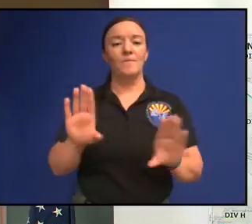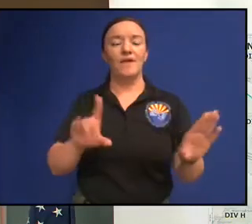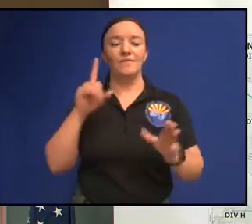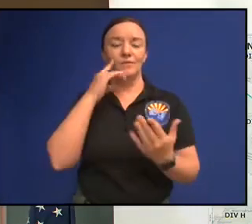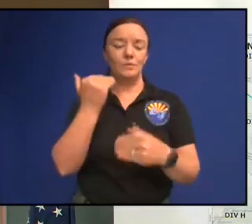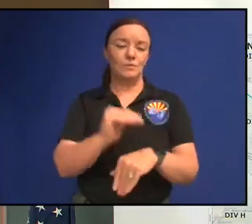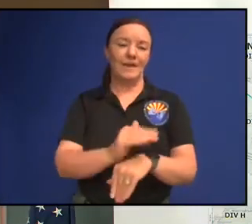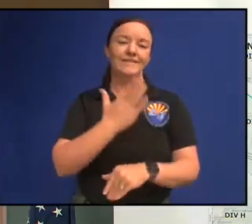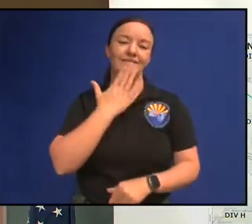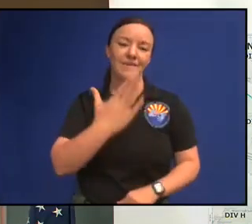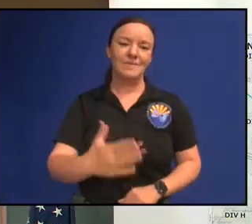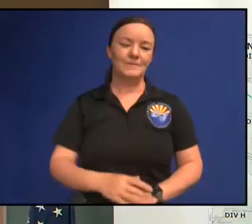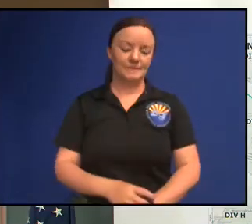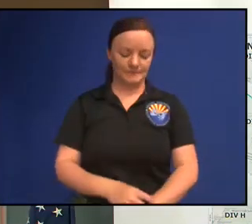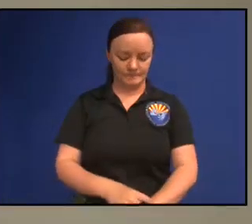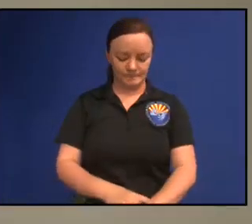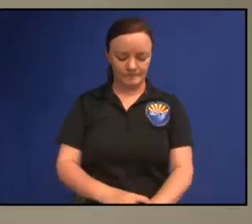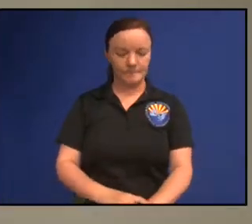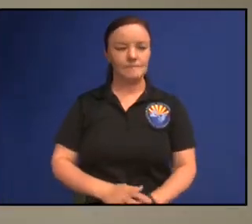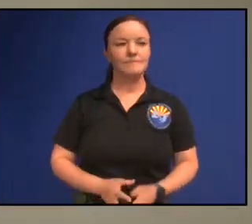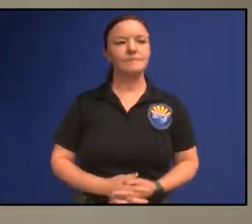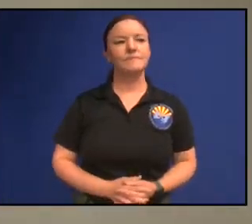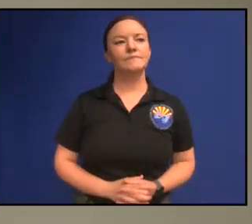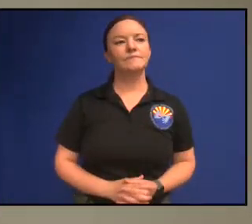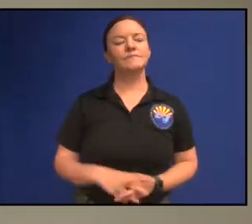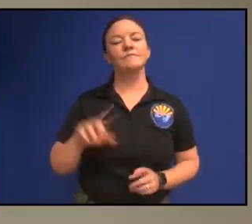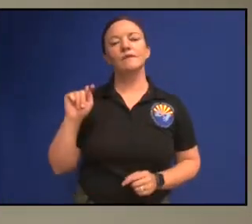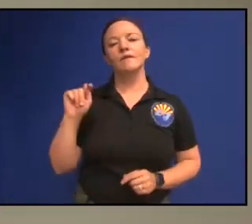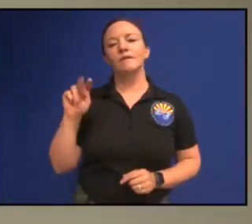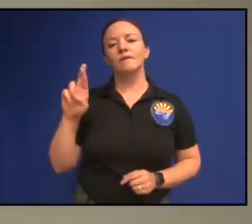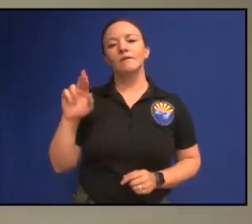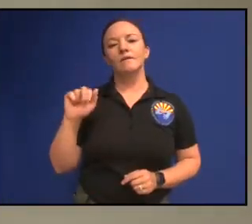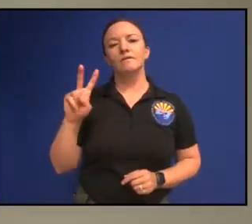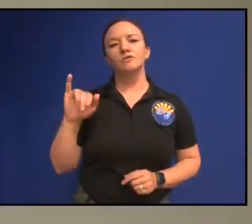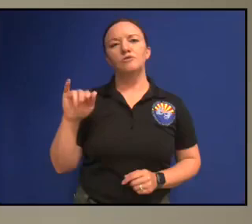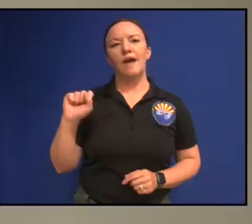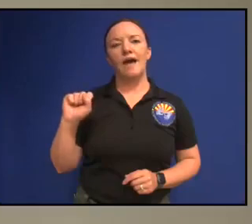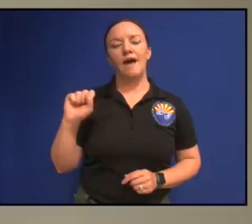LET'S GO TO TRAVIS MARTINEZ WITH THE NEW MEXICO